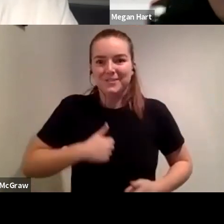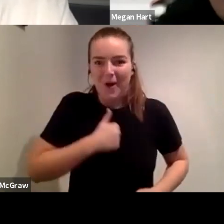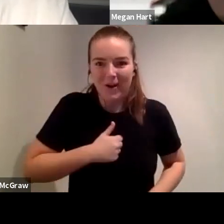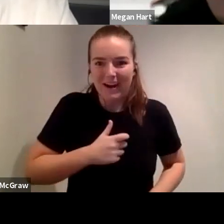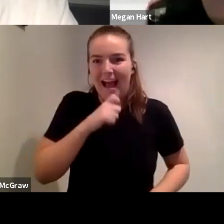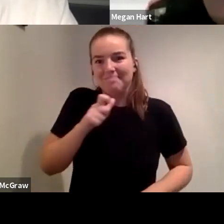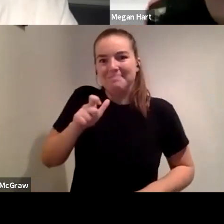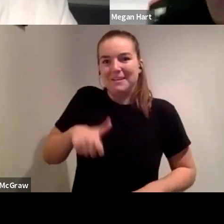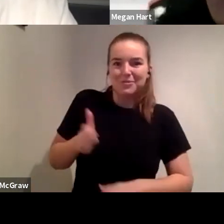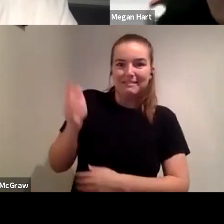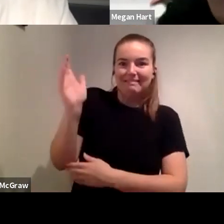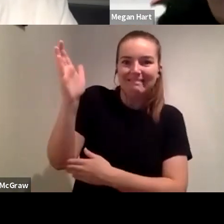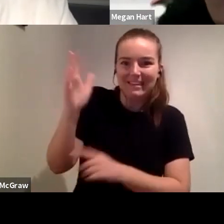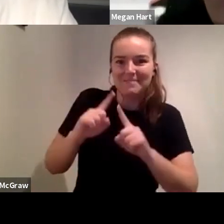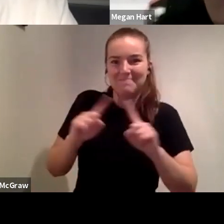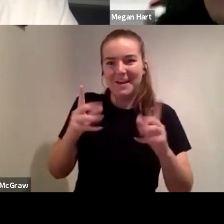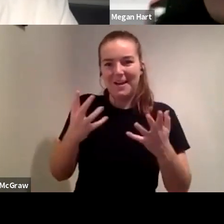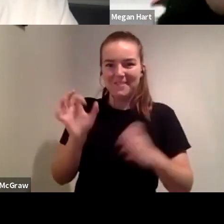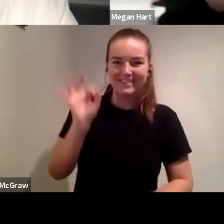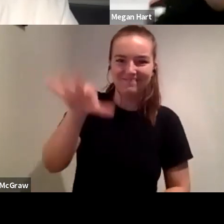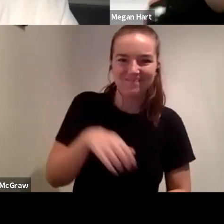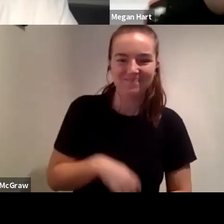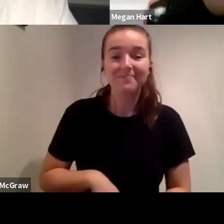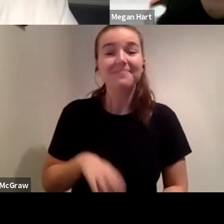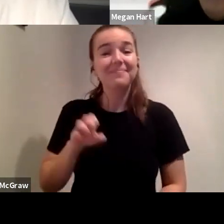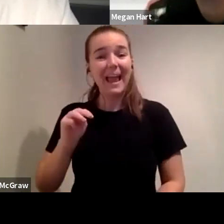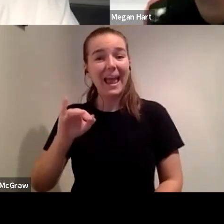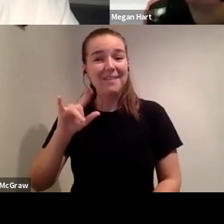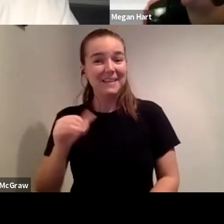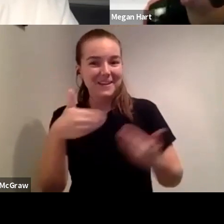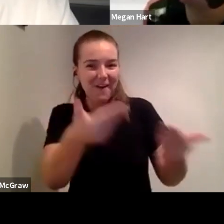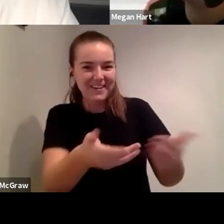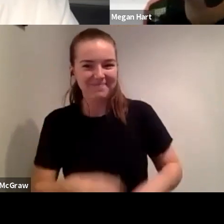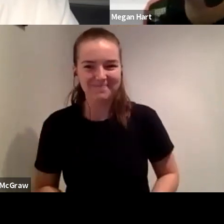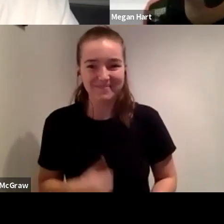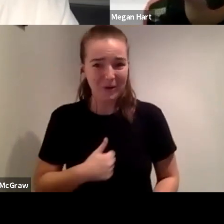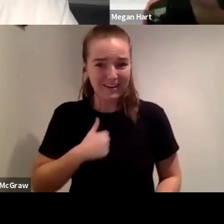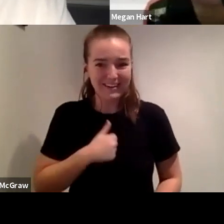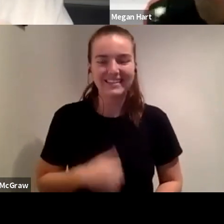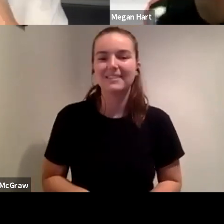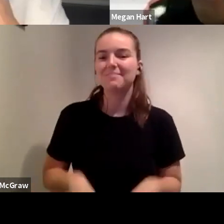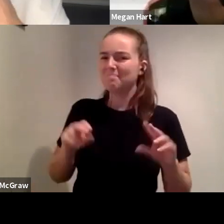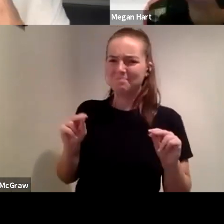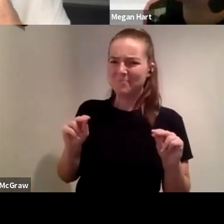There are lots of accommodations to help someone be successful. Sorry, I am not supposed to be the speaker but I had to get that in there.